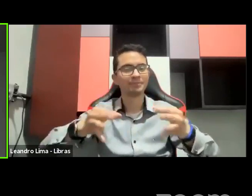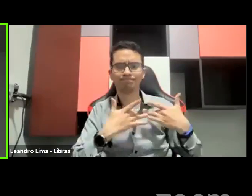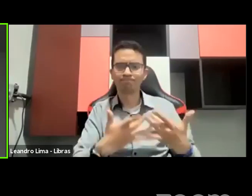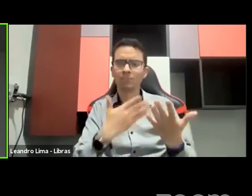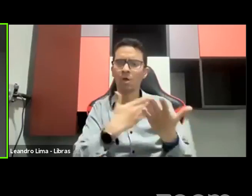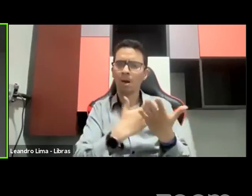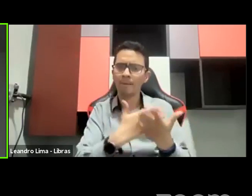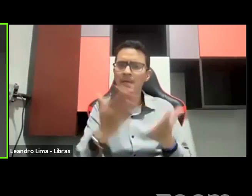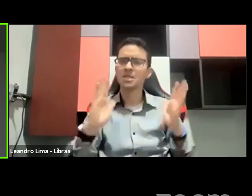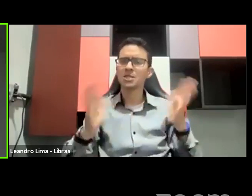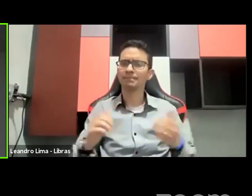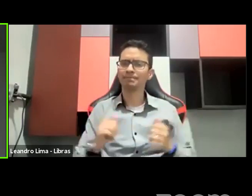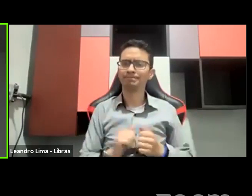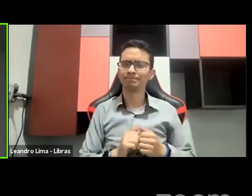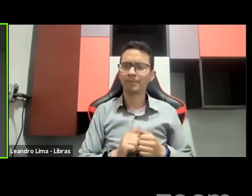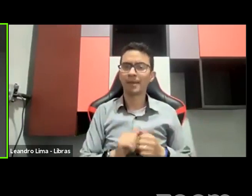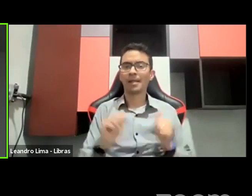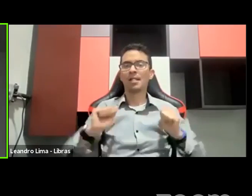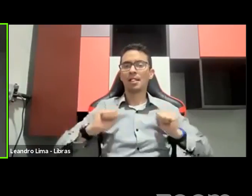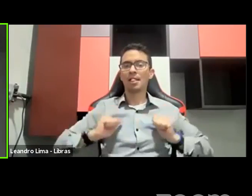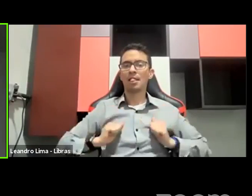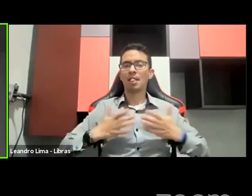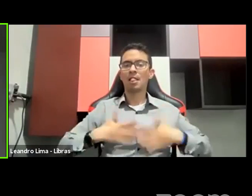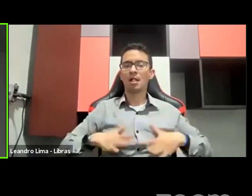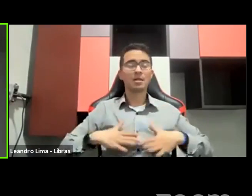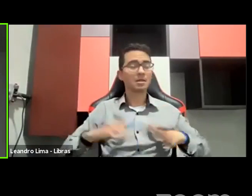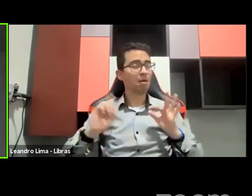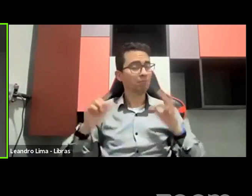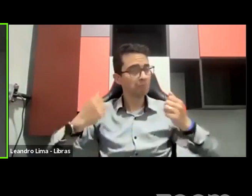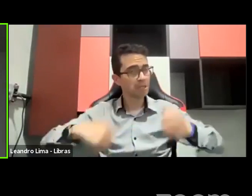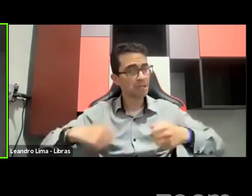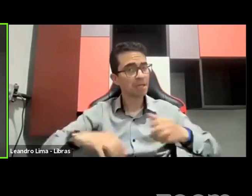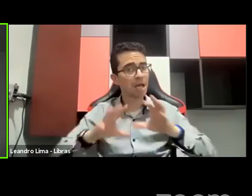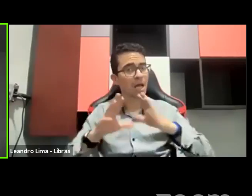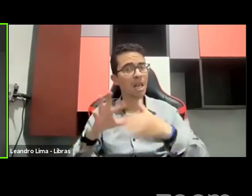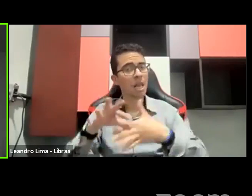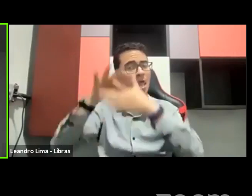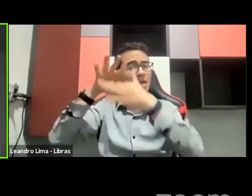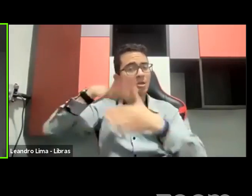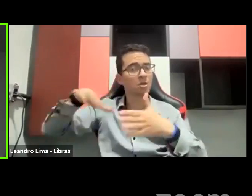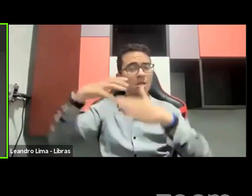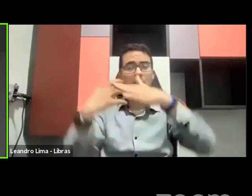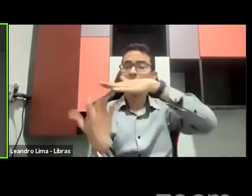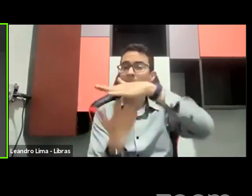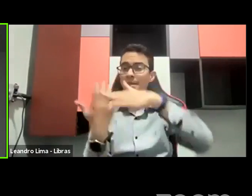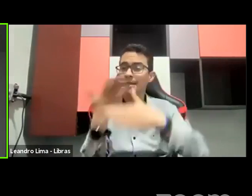or. or take contacted to each other take contacted to each other's